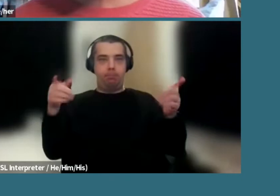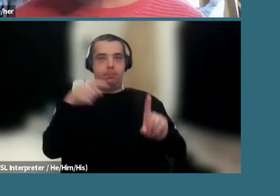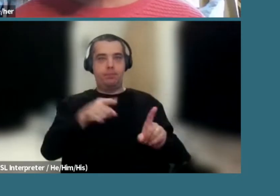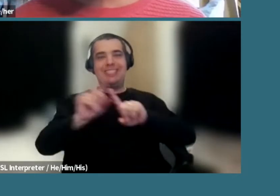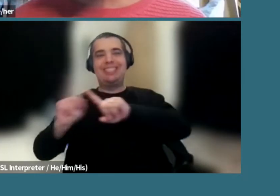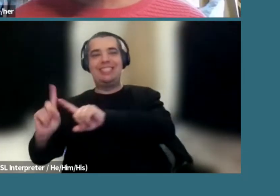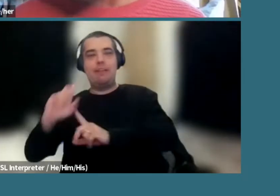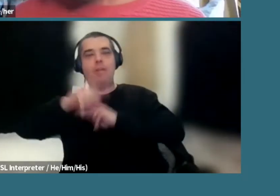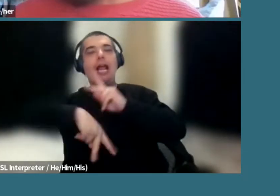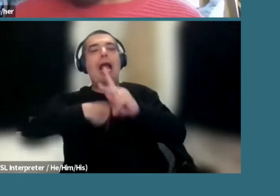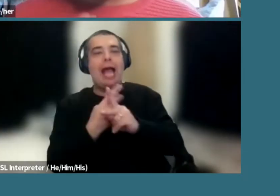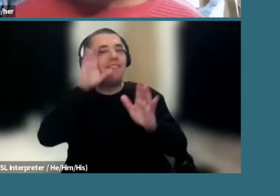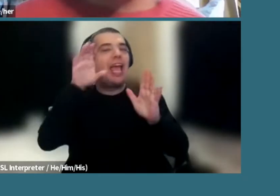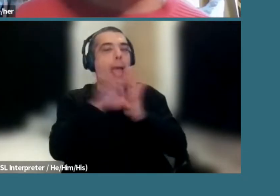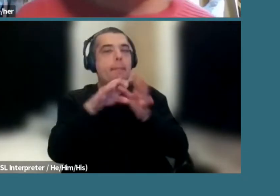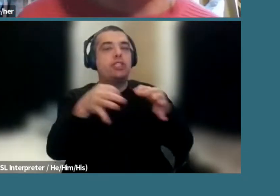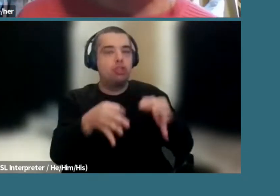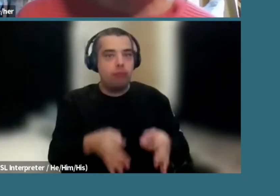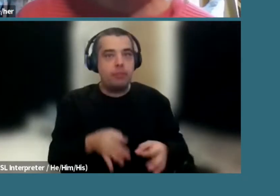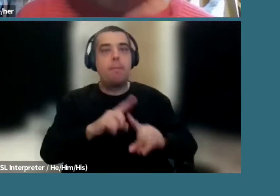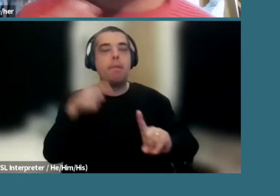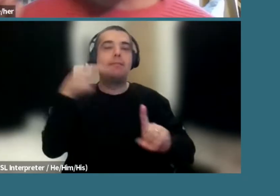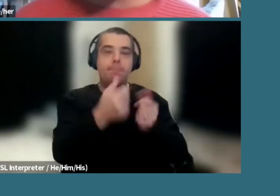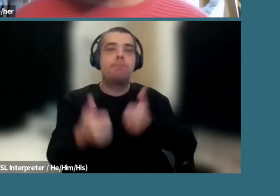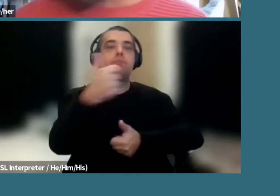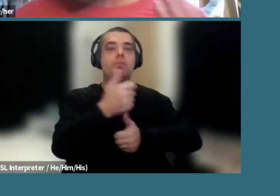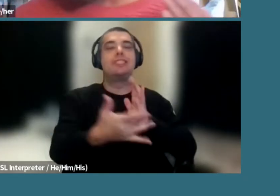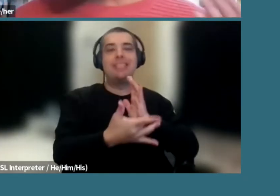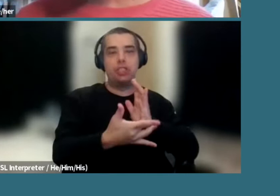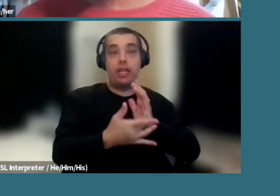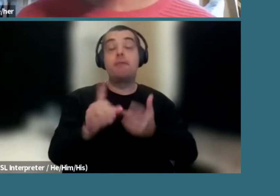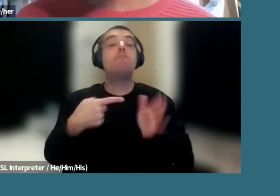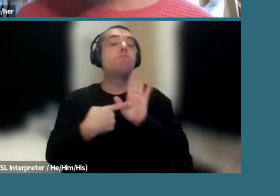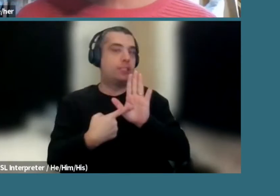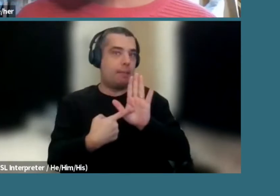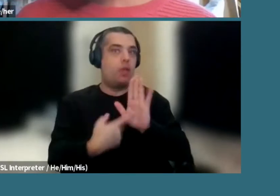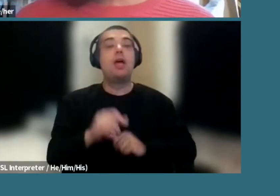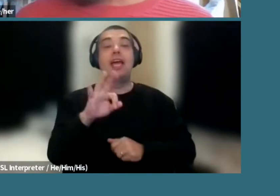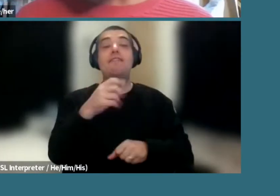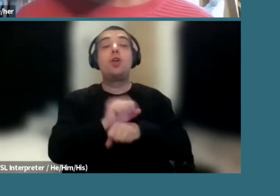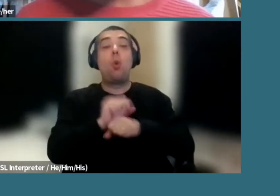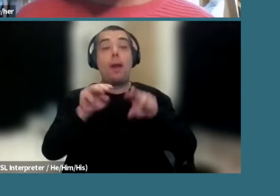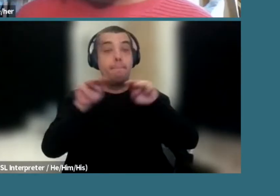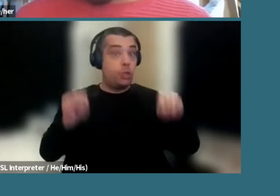of image description, but it's the one that's used digitally. Like for instance, if you're working in a museum, you might have done verbal description